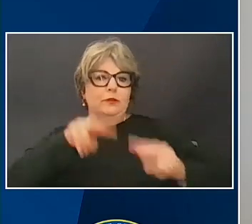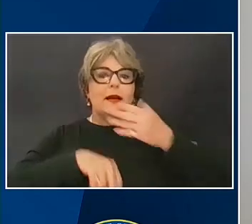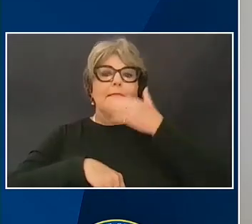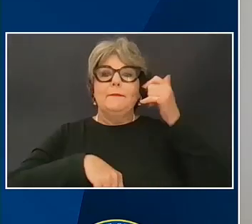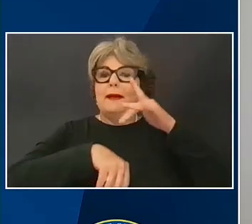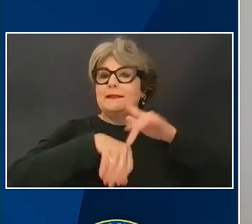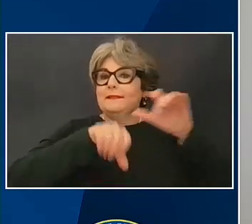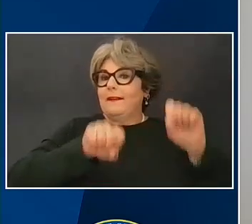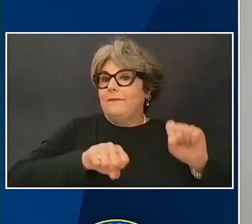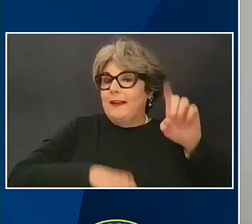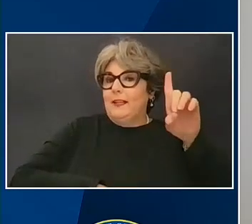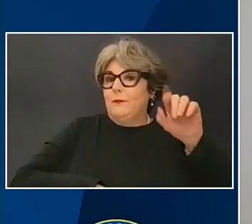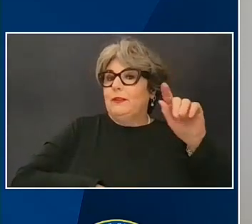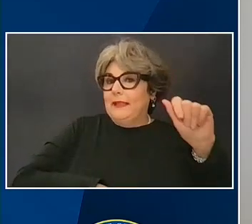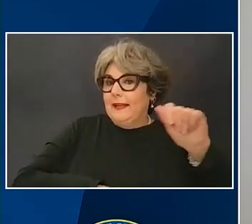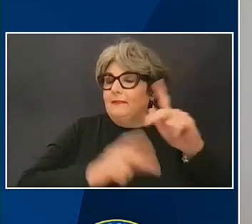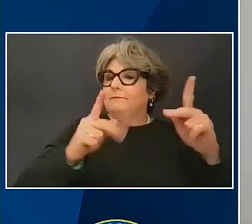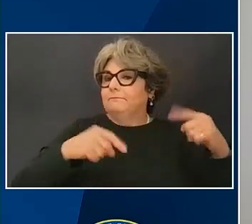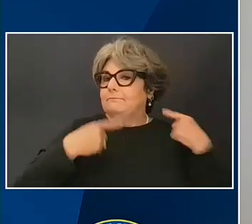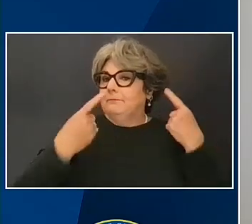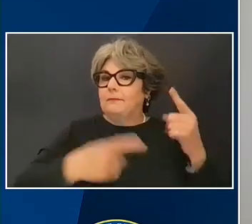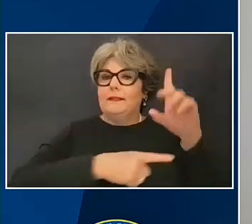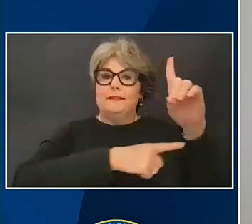position. But there are cases where that may not be possible.